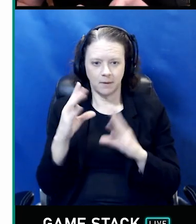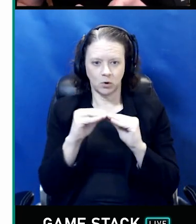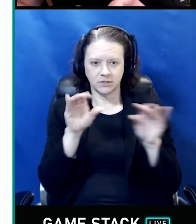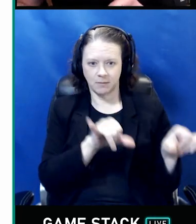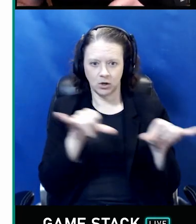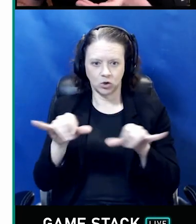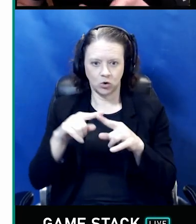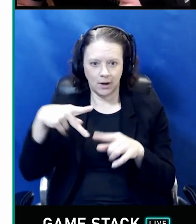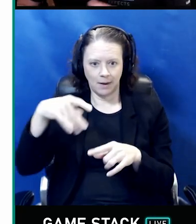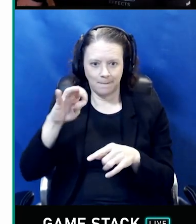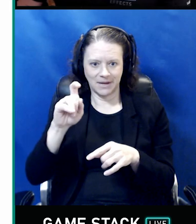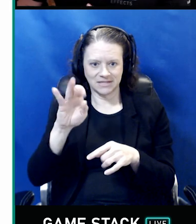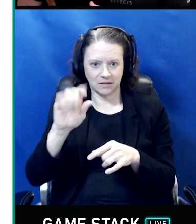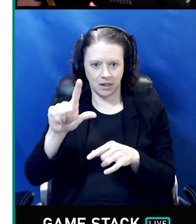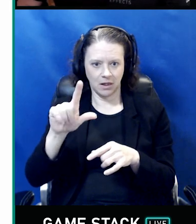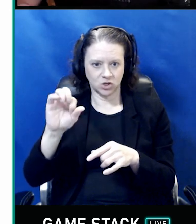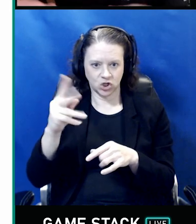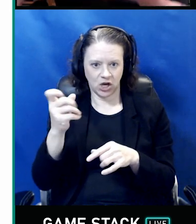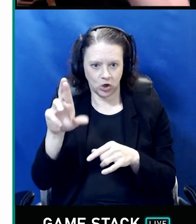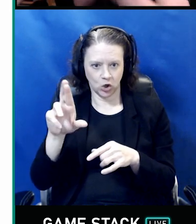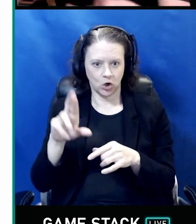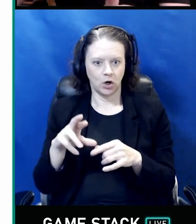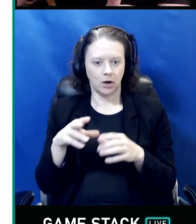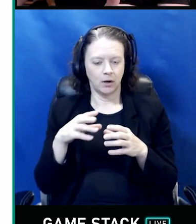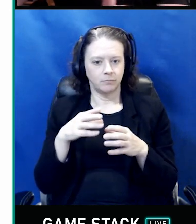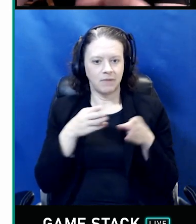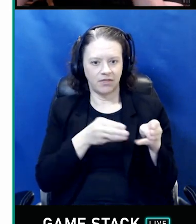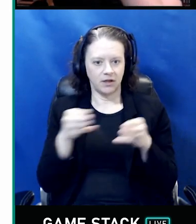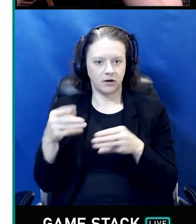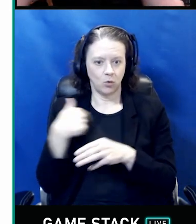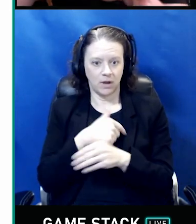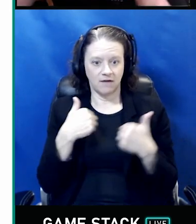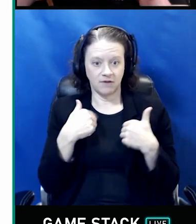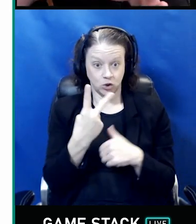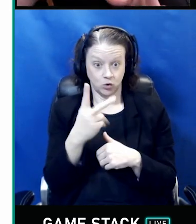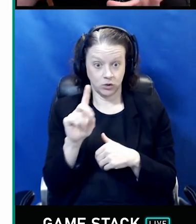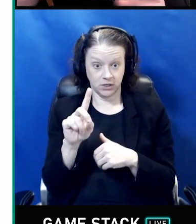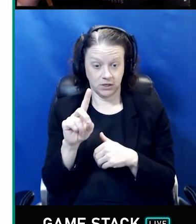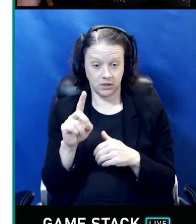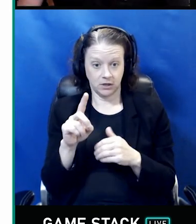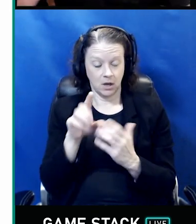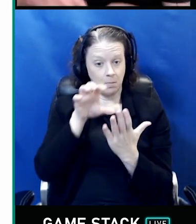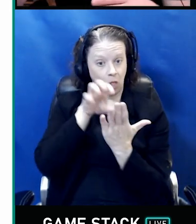going to be doing something more similar to the pixel shader method, which is to say we have a 2-dimensional block